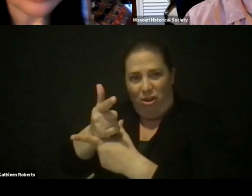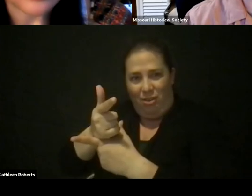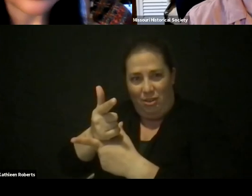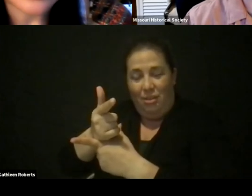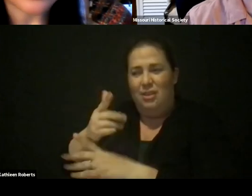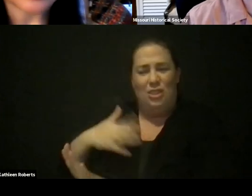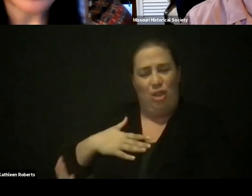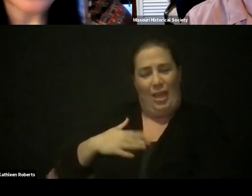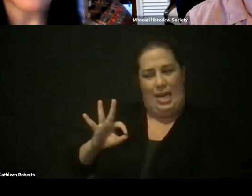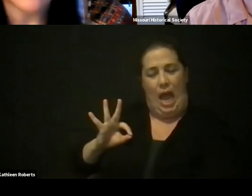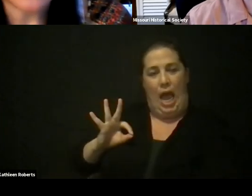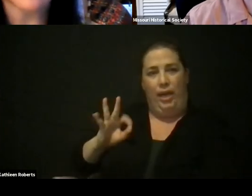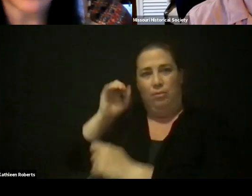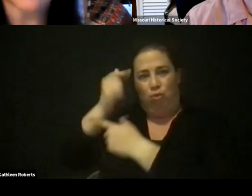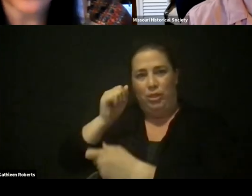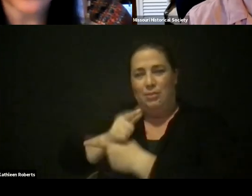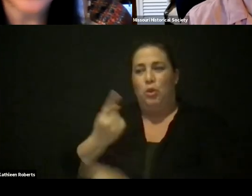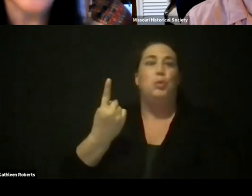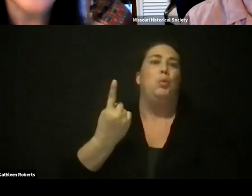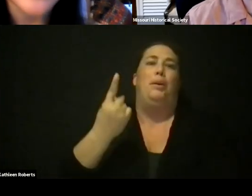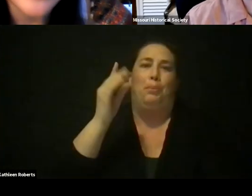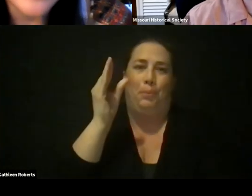Americans tried so hard to integrate after the war. And